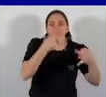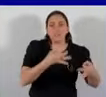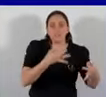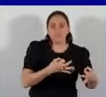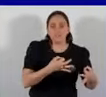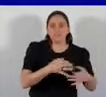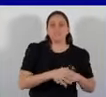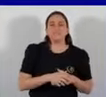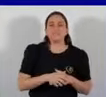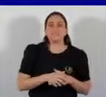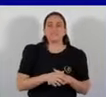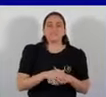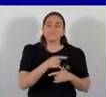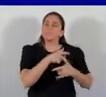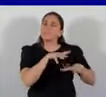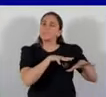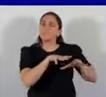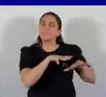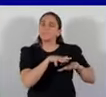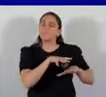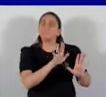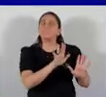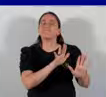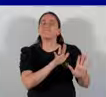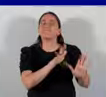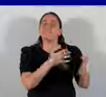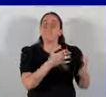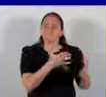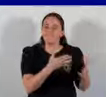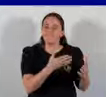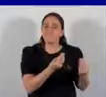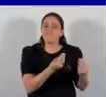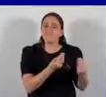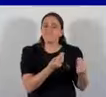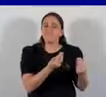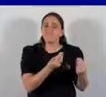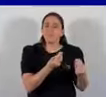Faced with that situation the problem was that it was missing within that waste